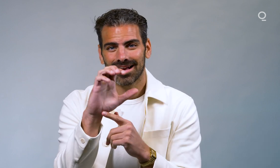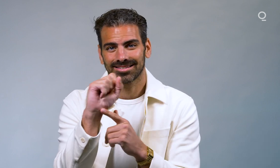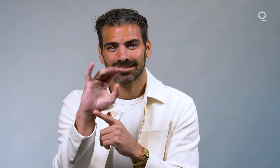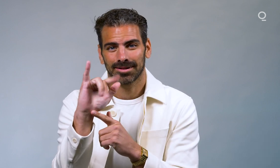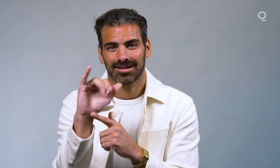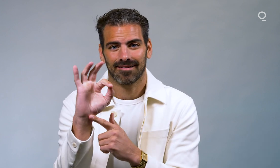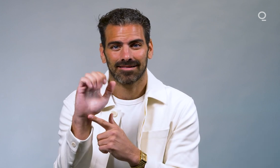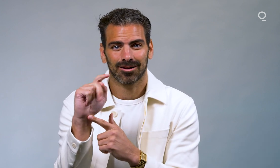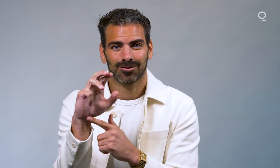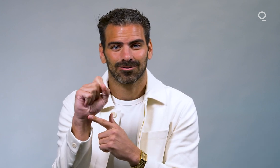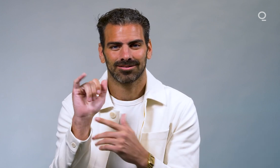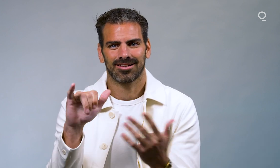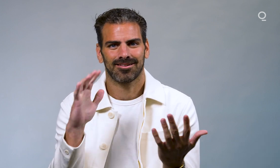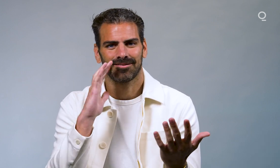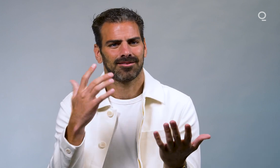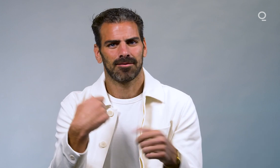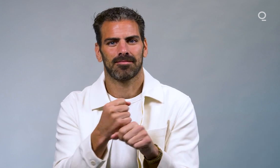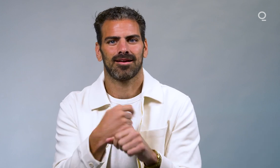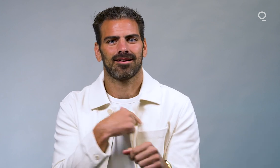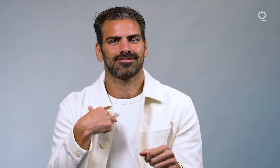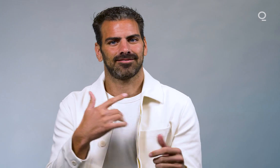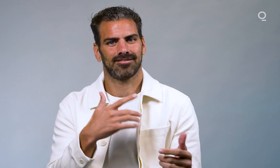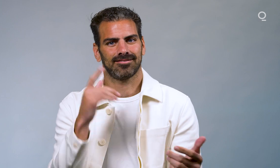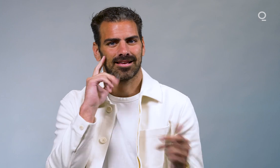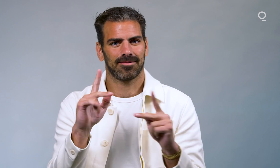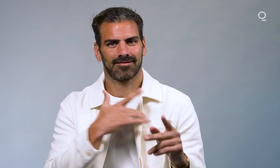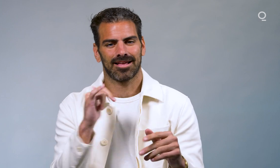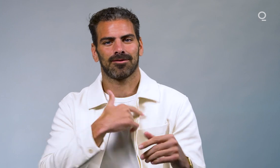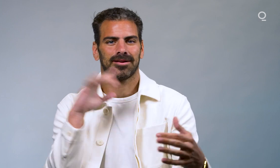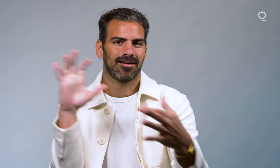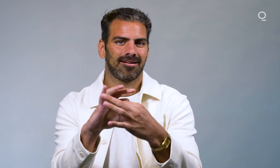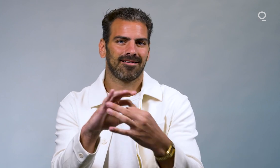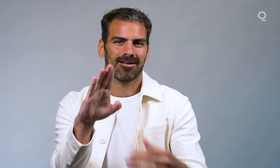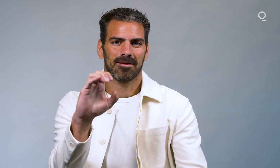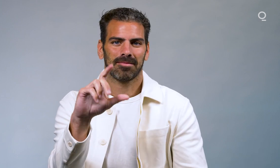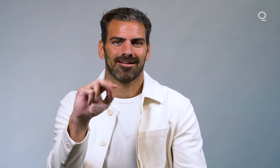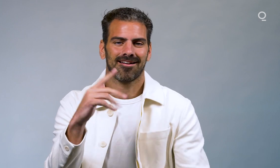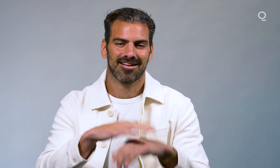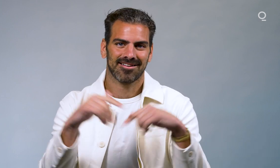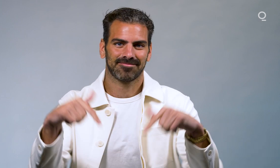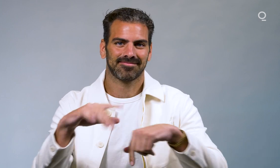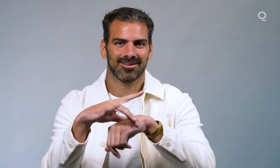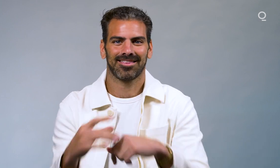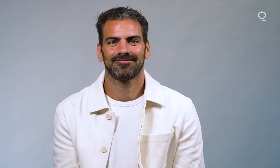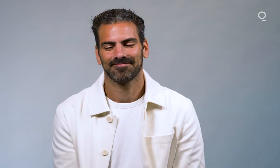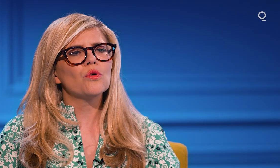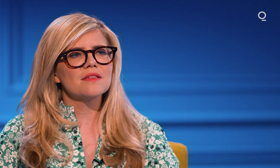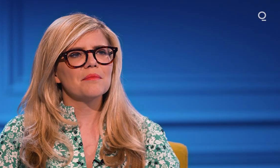but also with accessible features that make deaf people feel like we can really connect and belong on this planet.